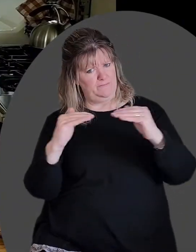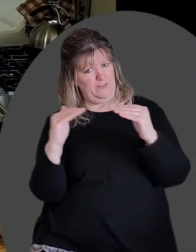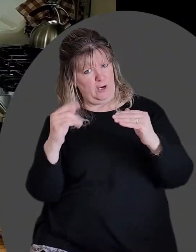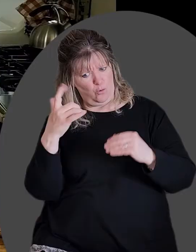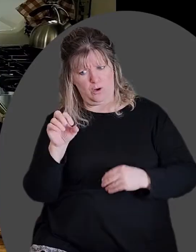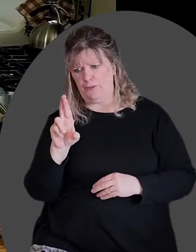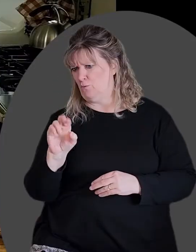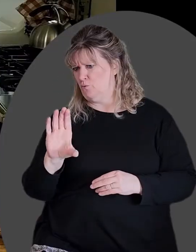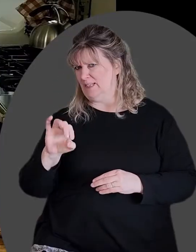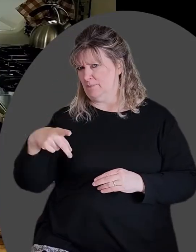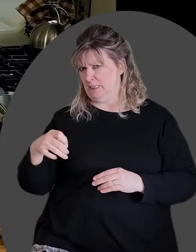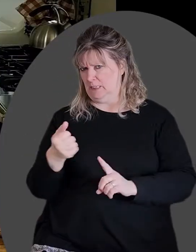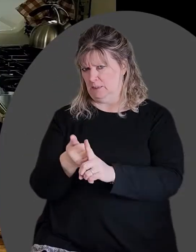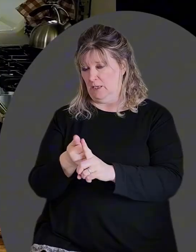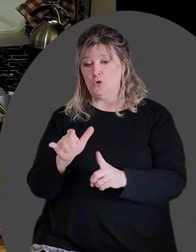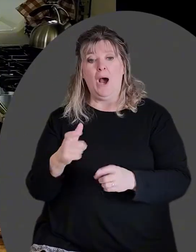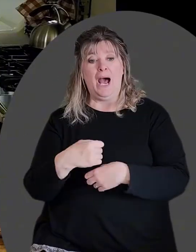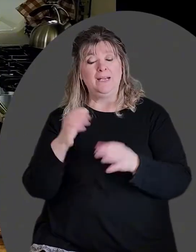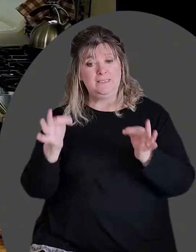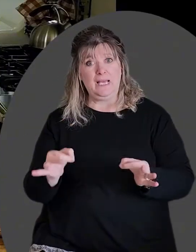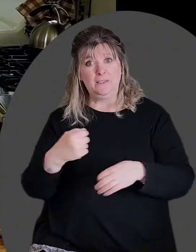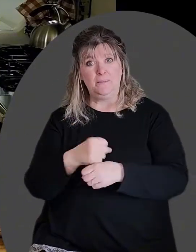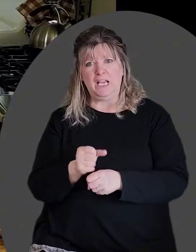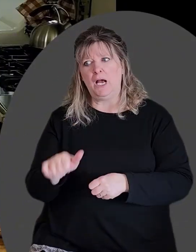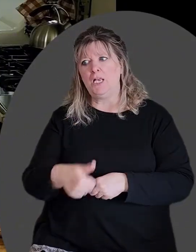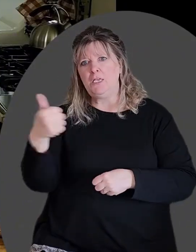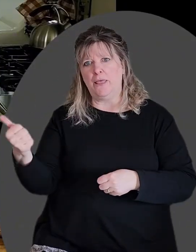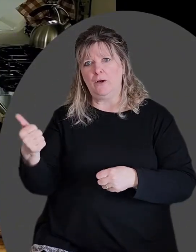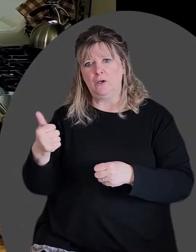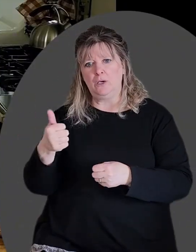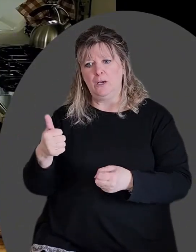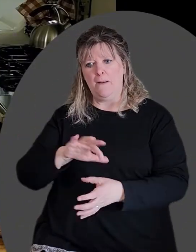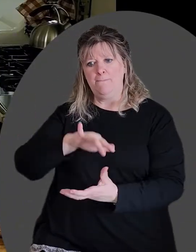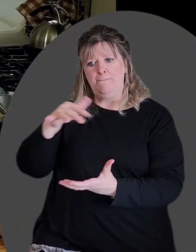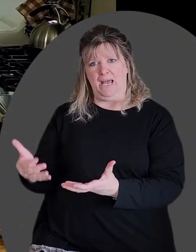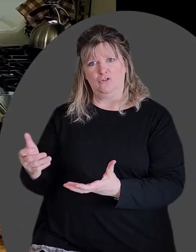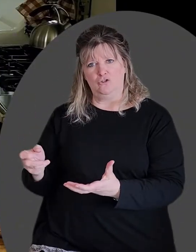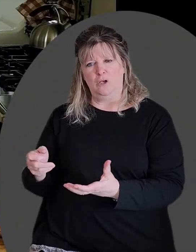I decided to make another batch of walnuts from this year